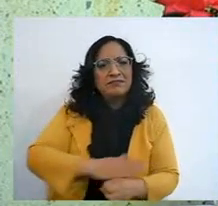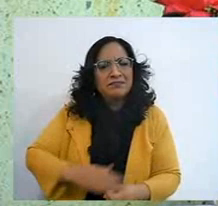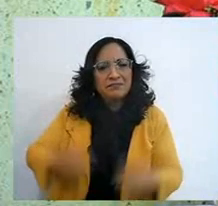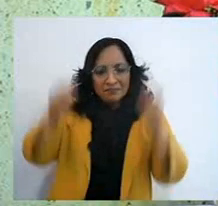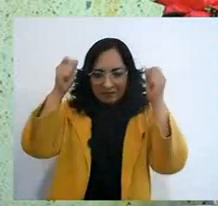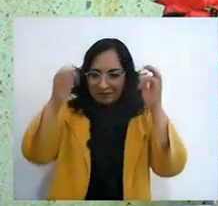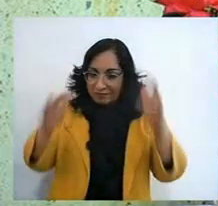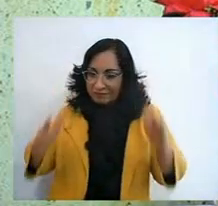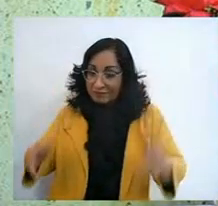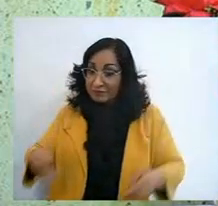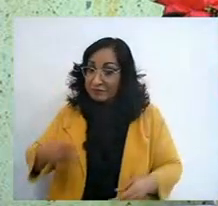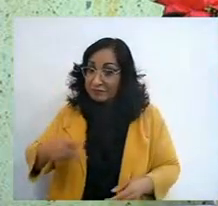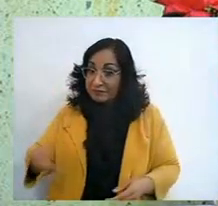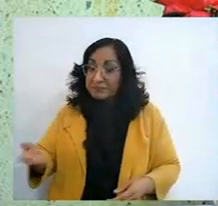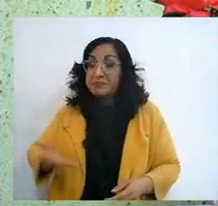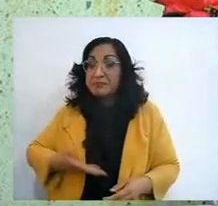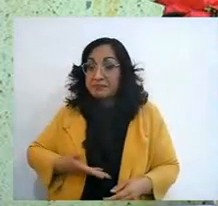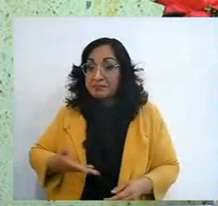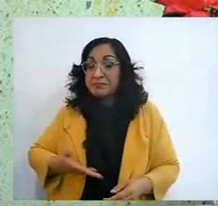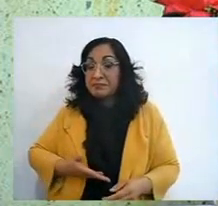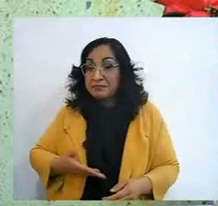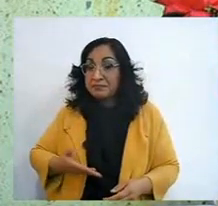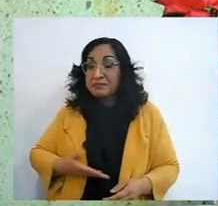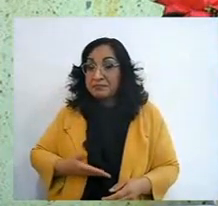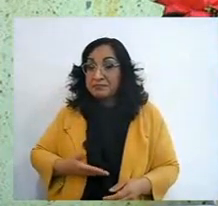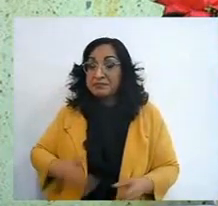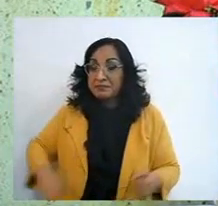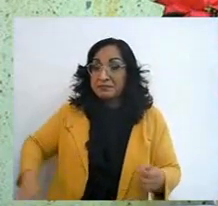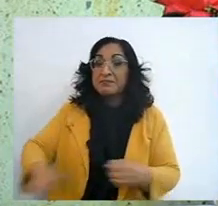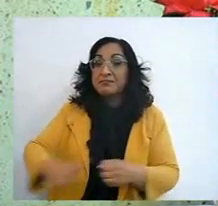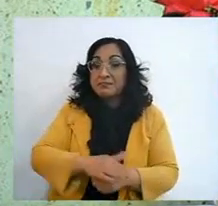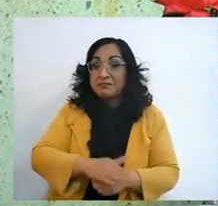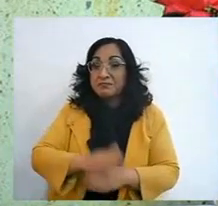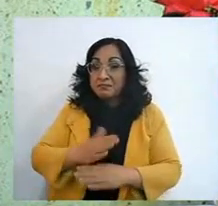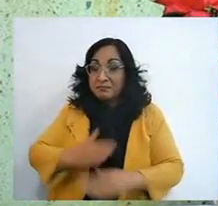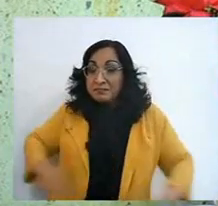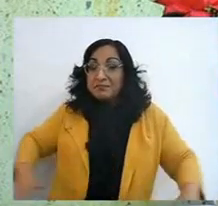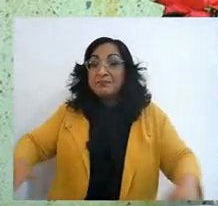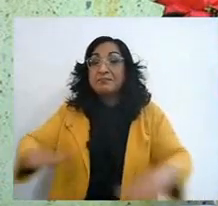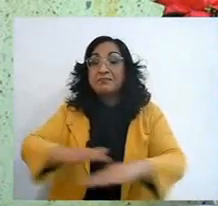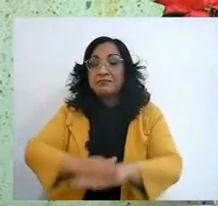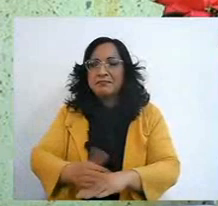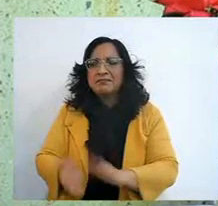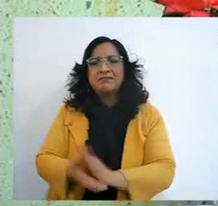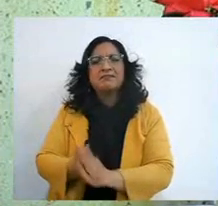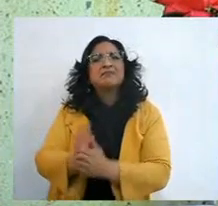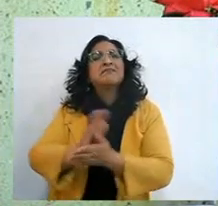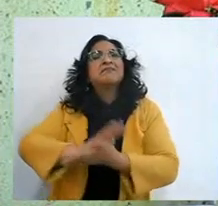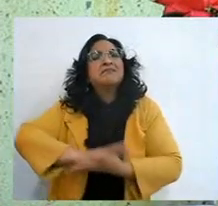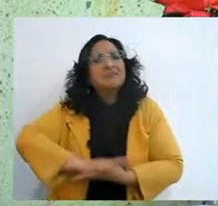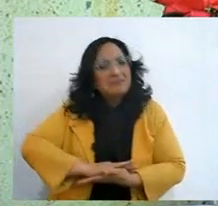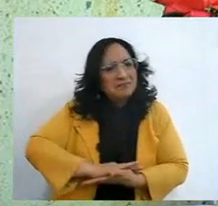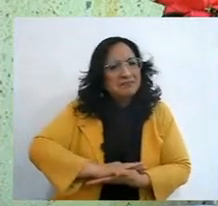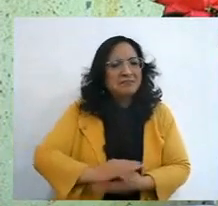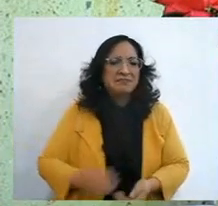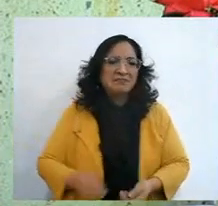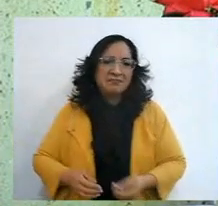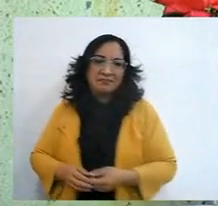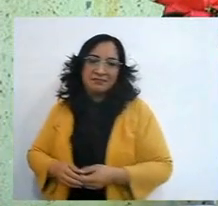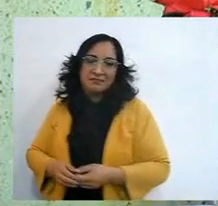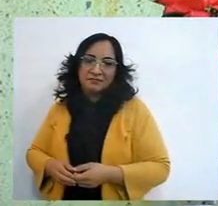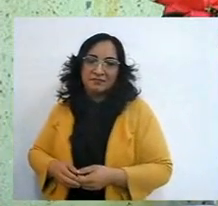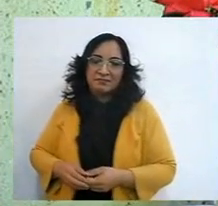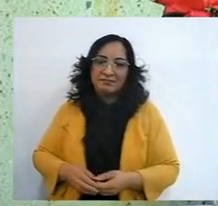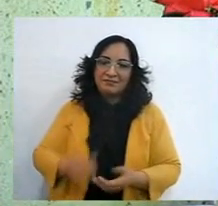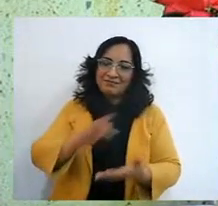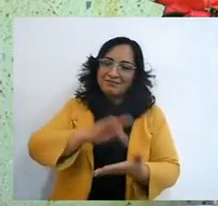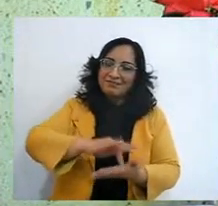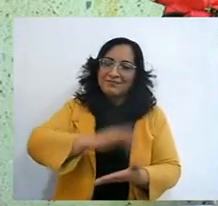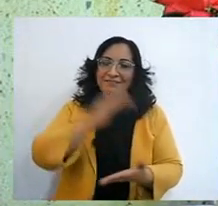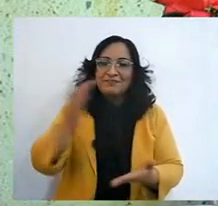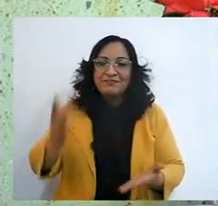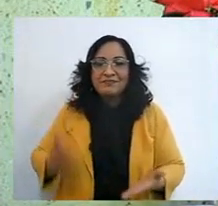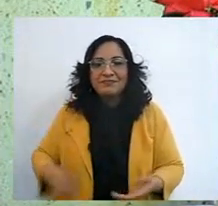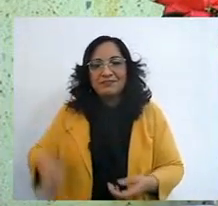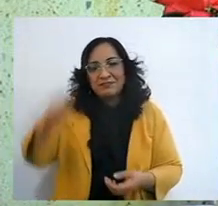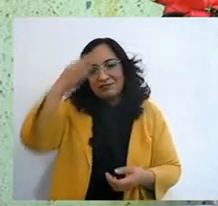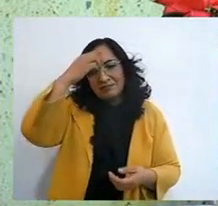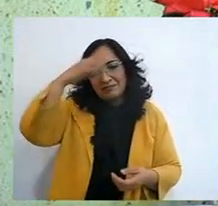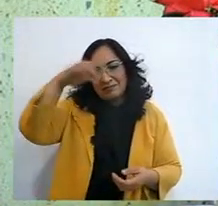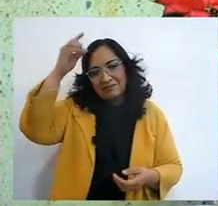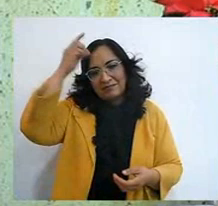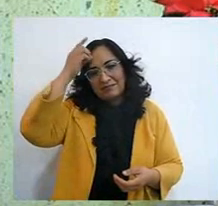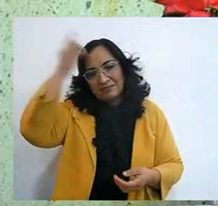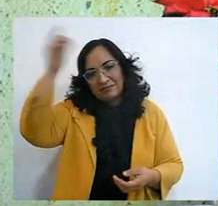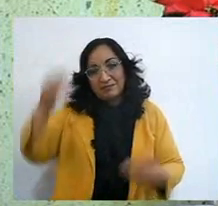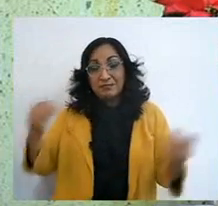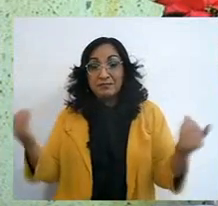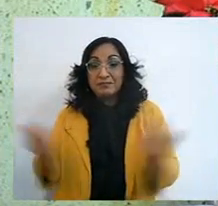but also full of changes in attitude, full of, well, that gratitude towards the Lord for what he has done, in my family with me,